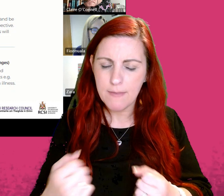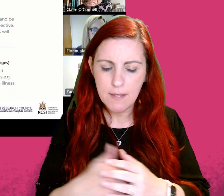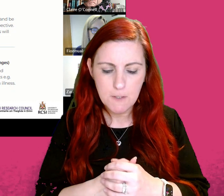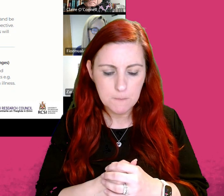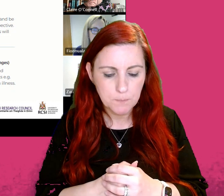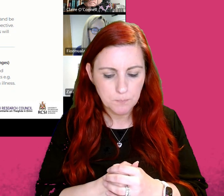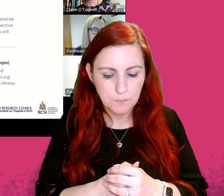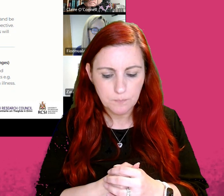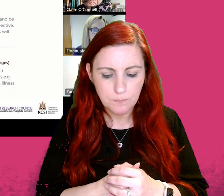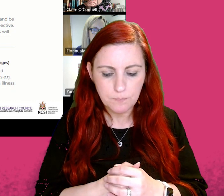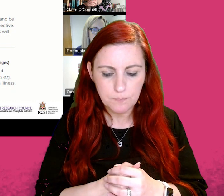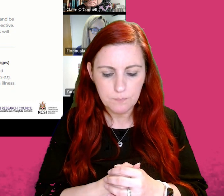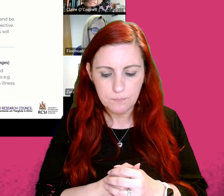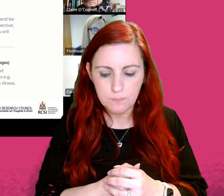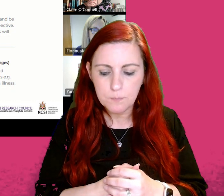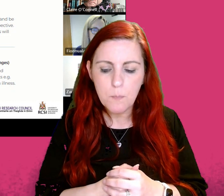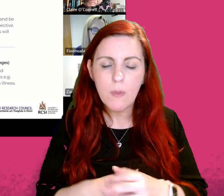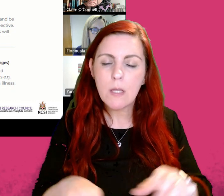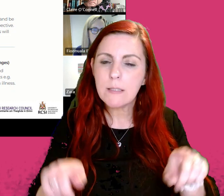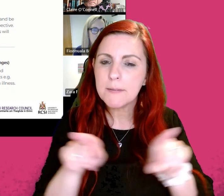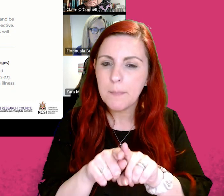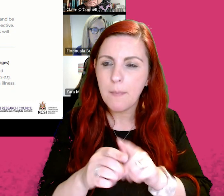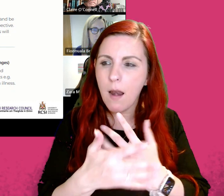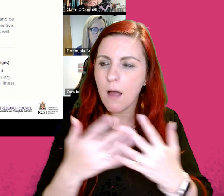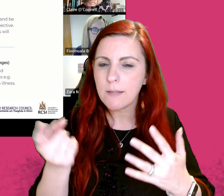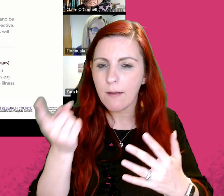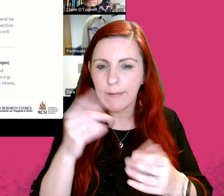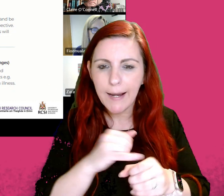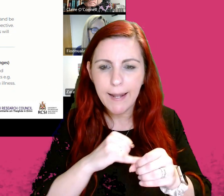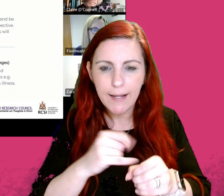we're all trying to do so a lot of trials for example will fail to recruit to Target and when